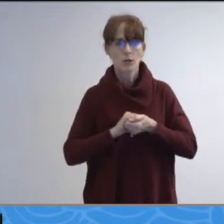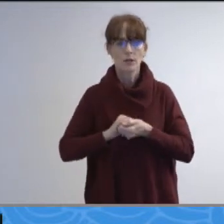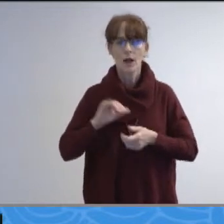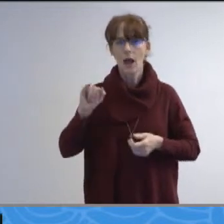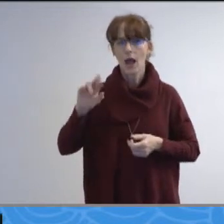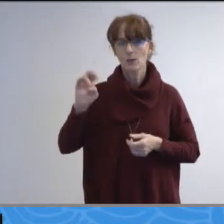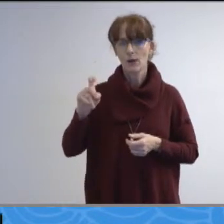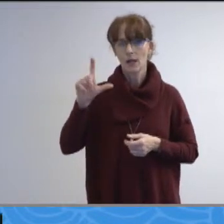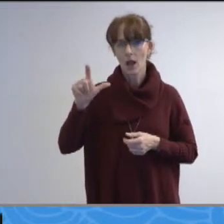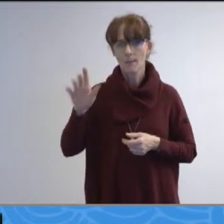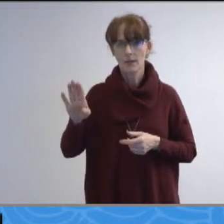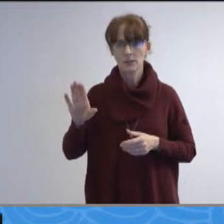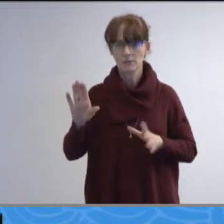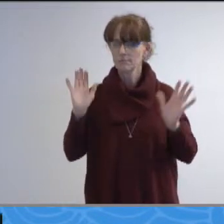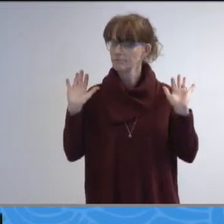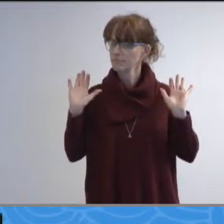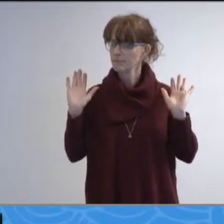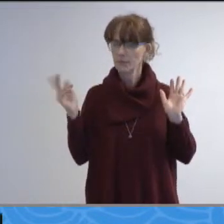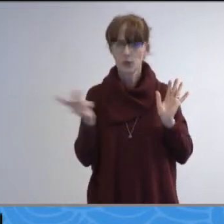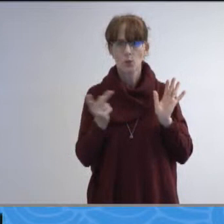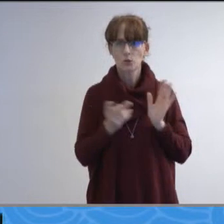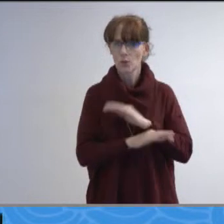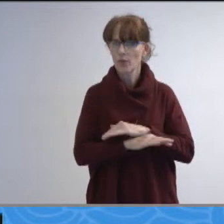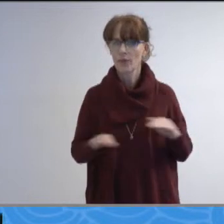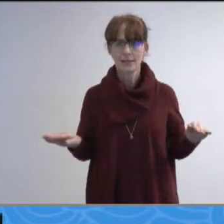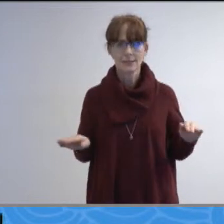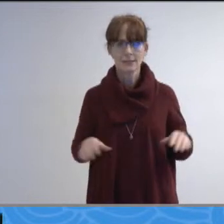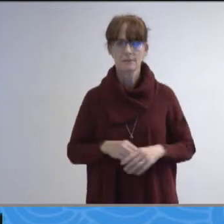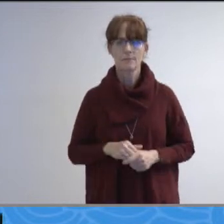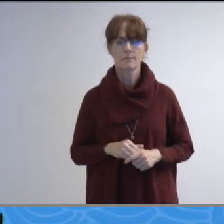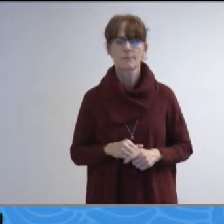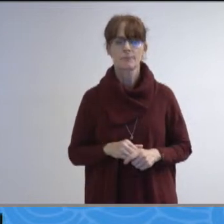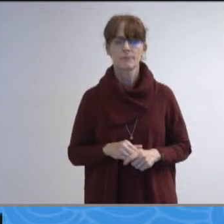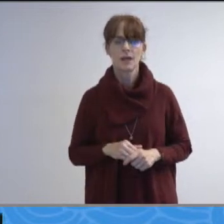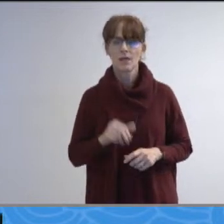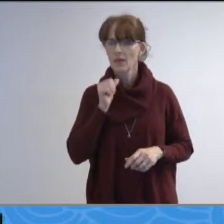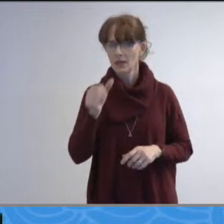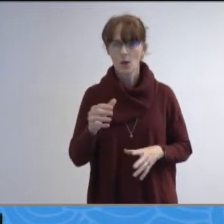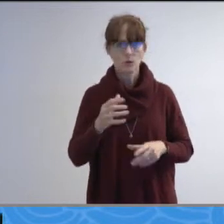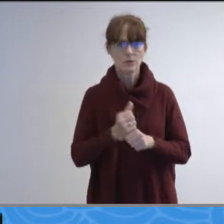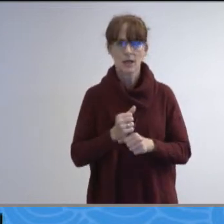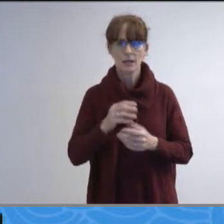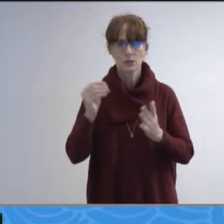and Long Beach is strictly between i-Ready and Long Beach. They don't take any of our students' data